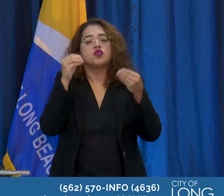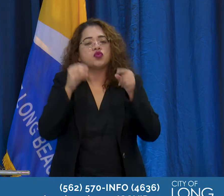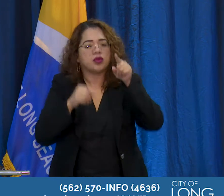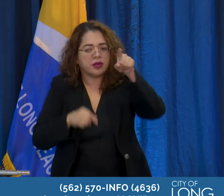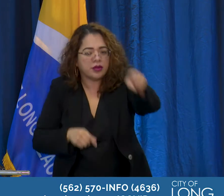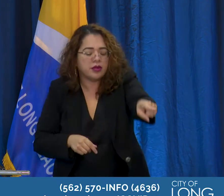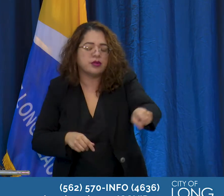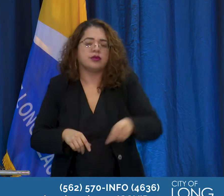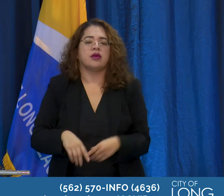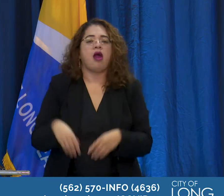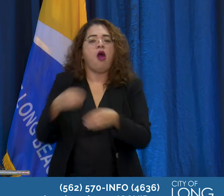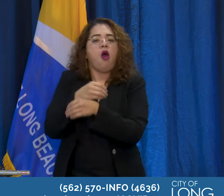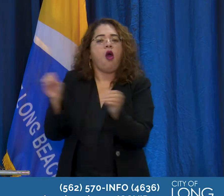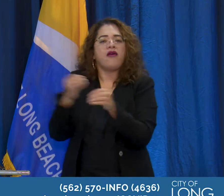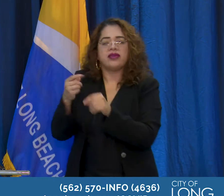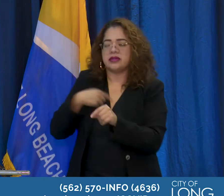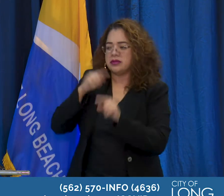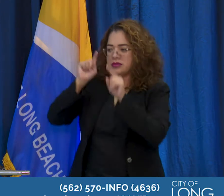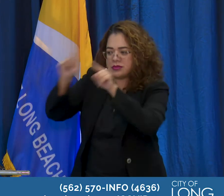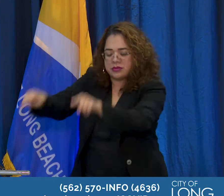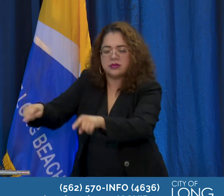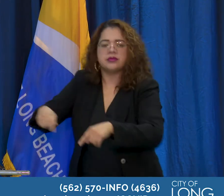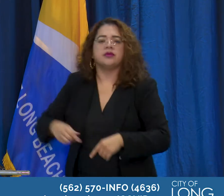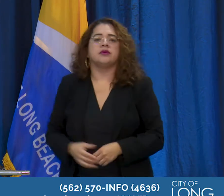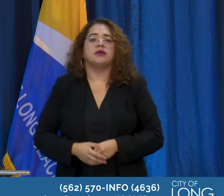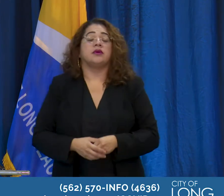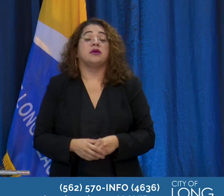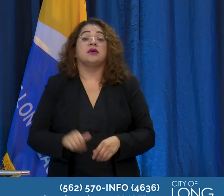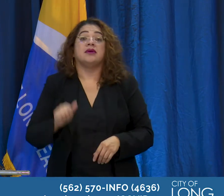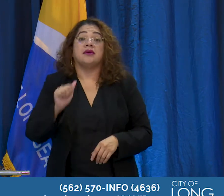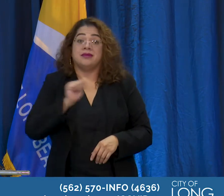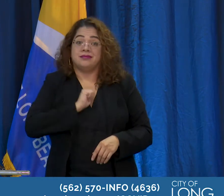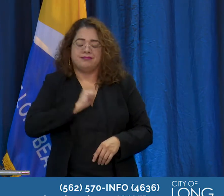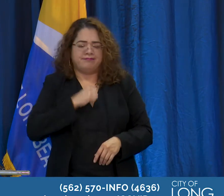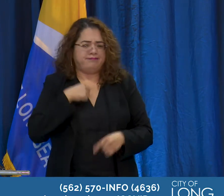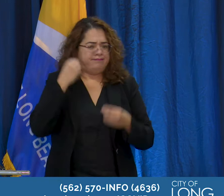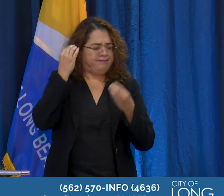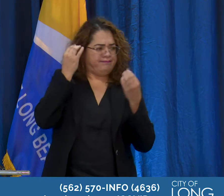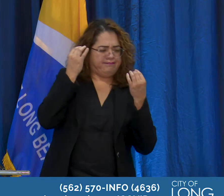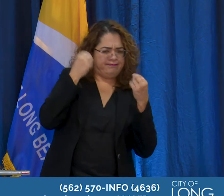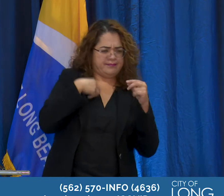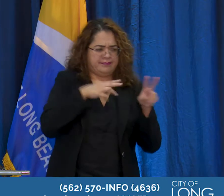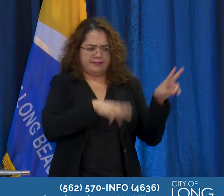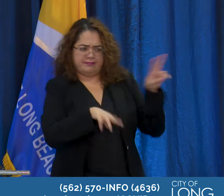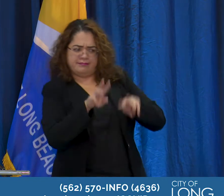places, and whenever you have an opportunity to, I'd like to encourage you to move these